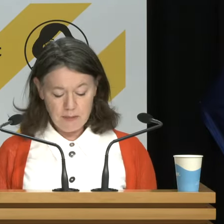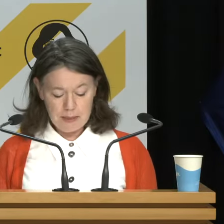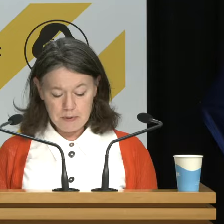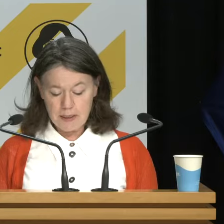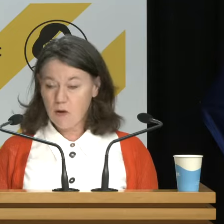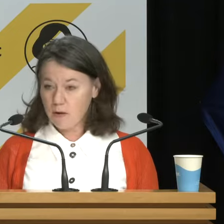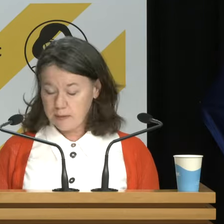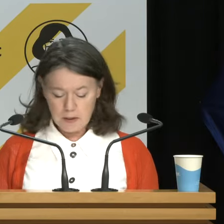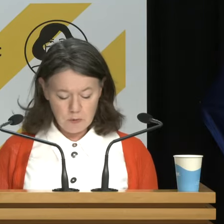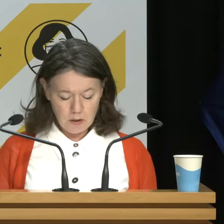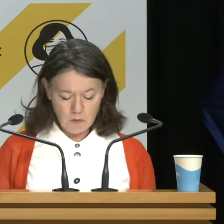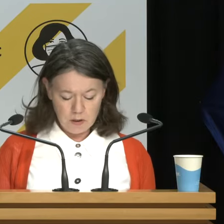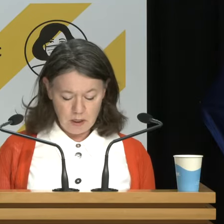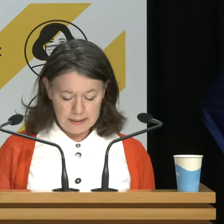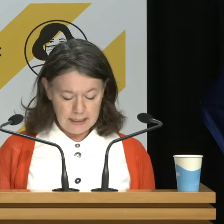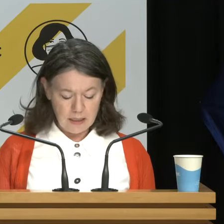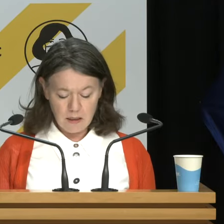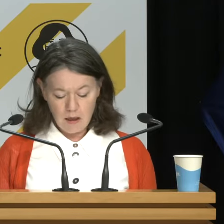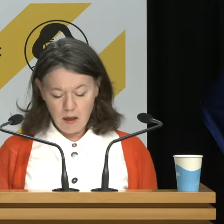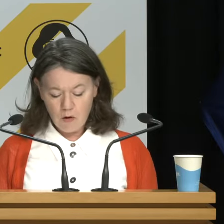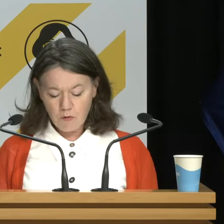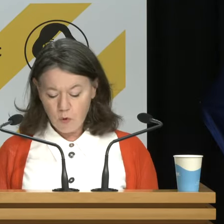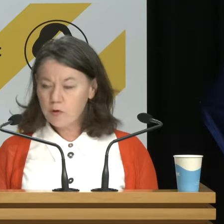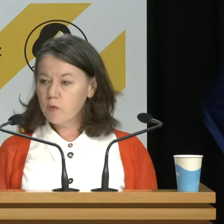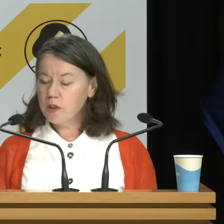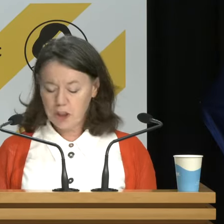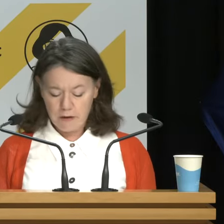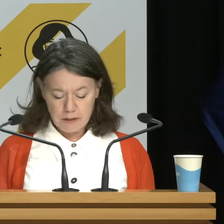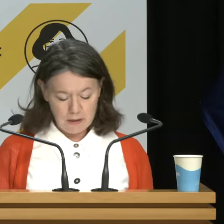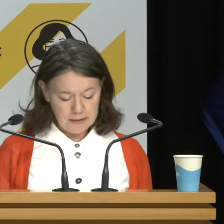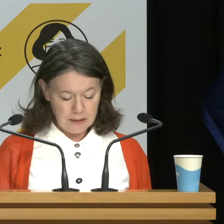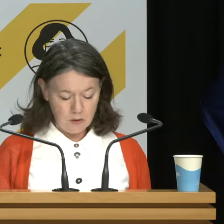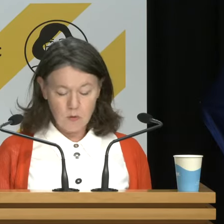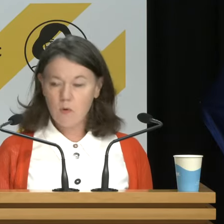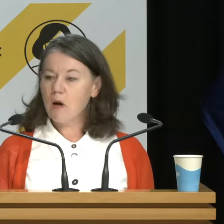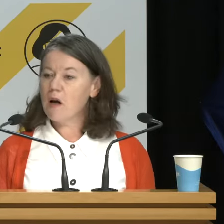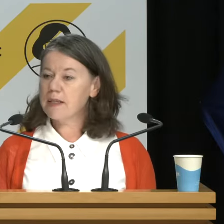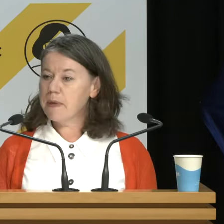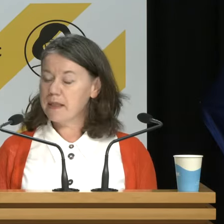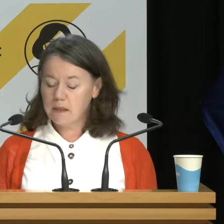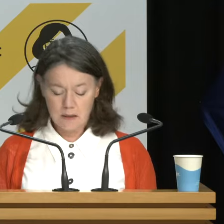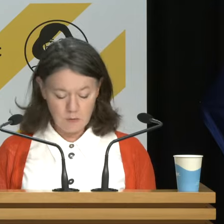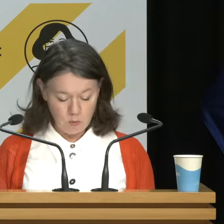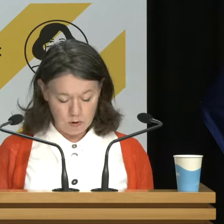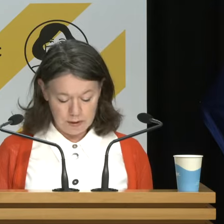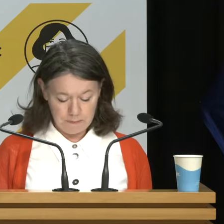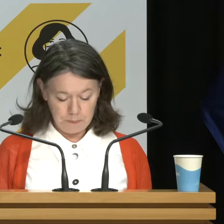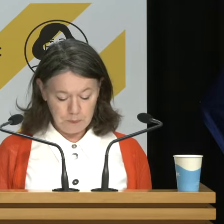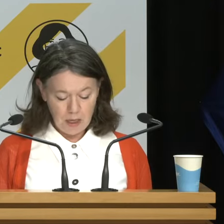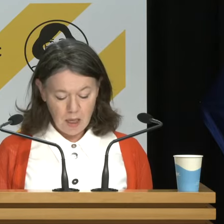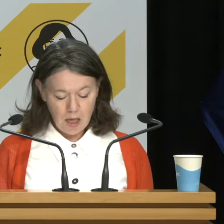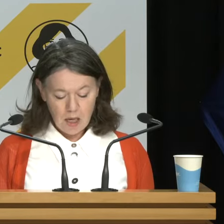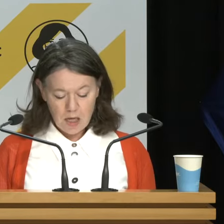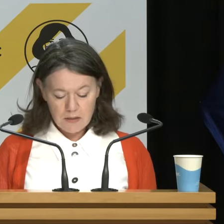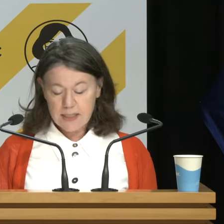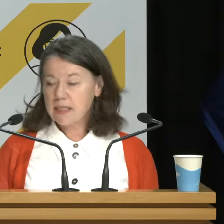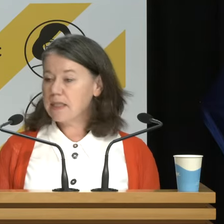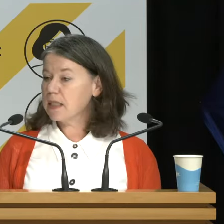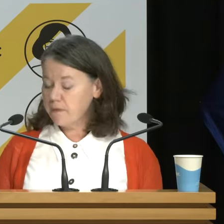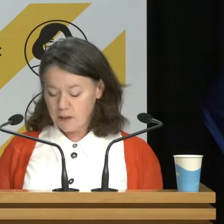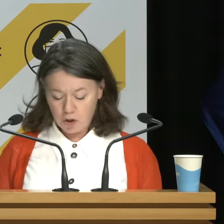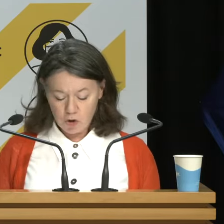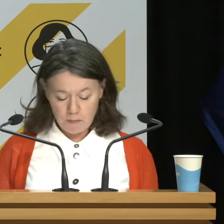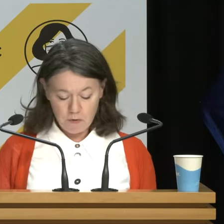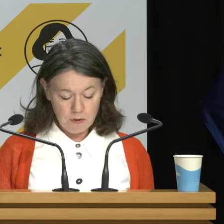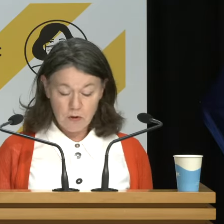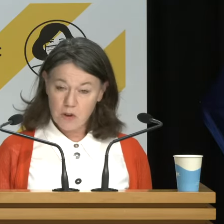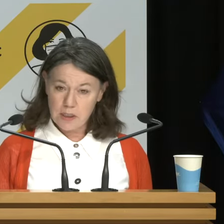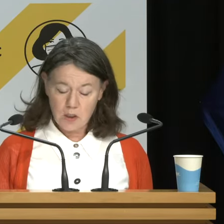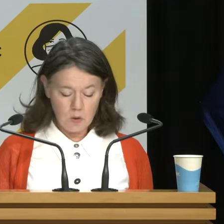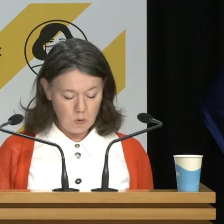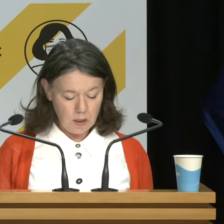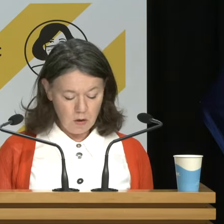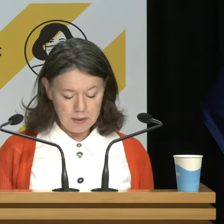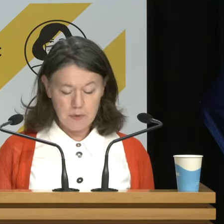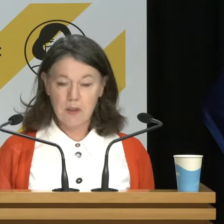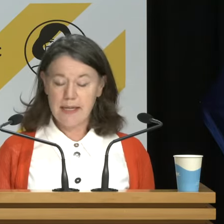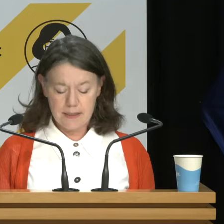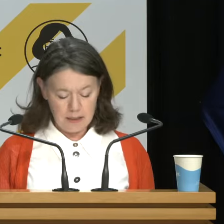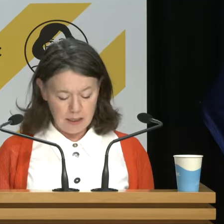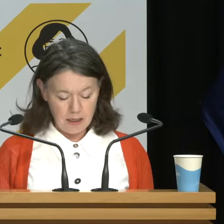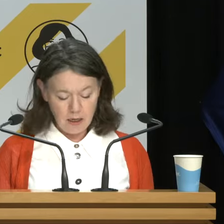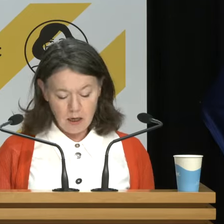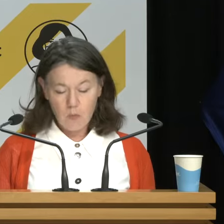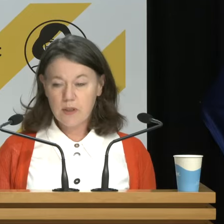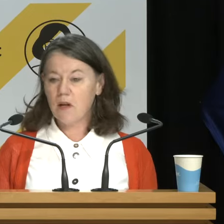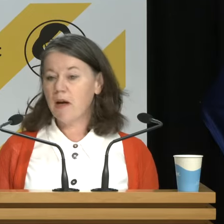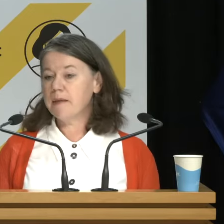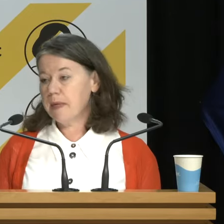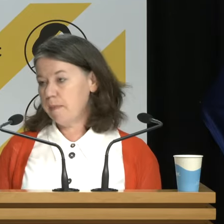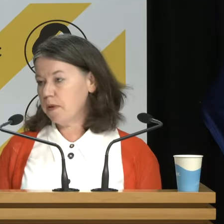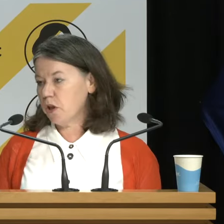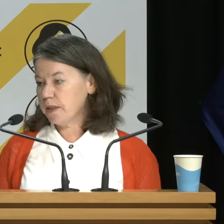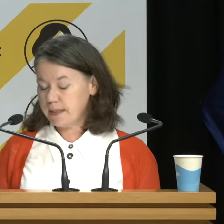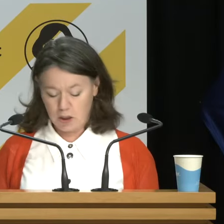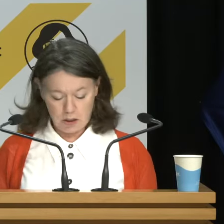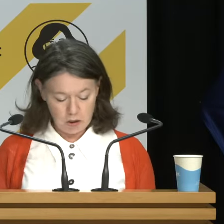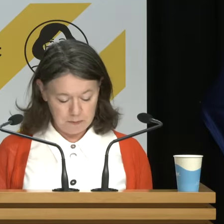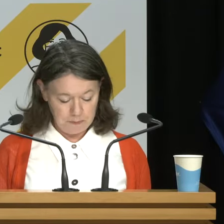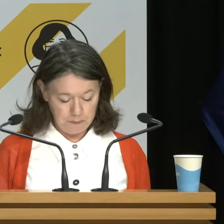And that's encouraging.